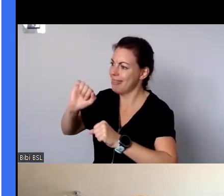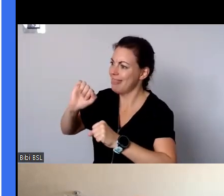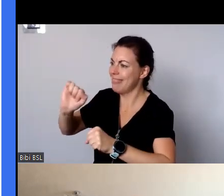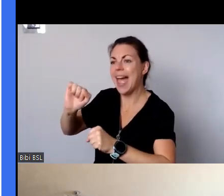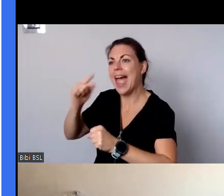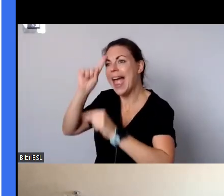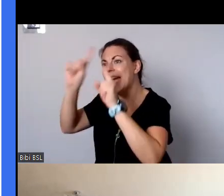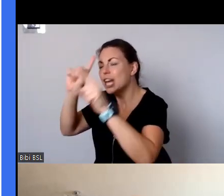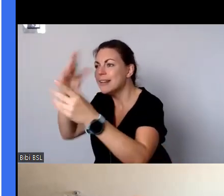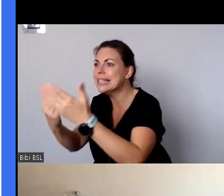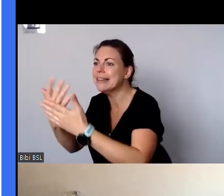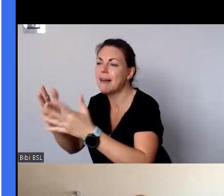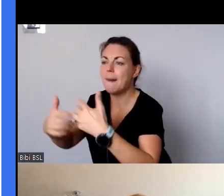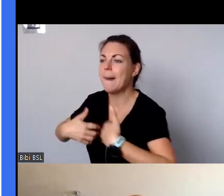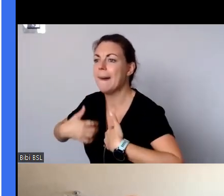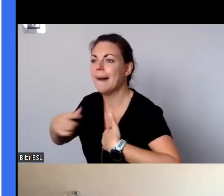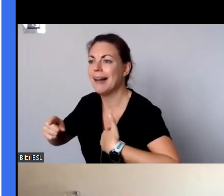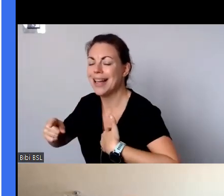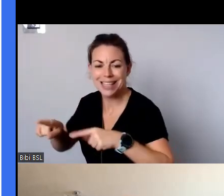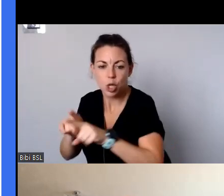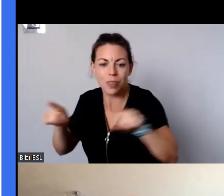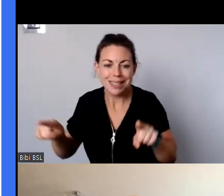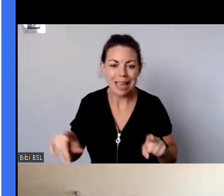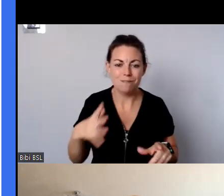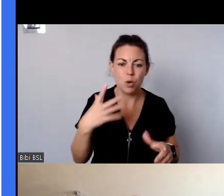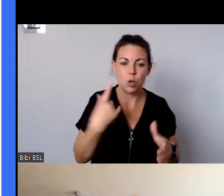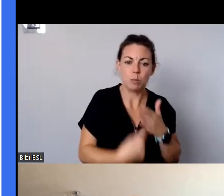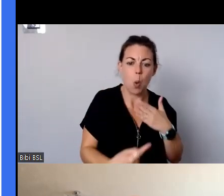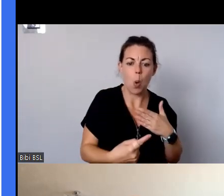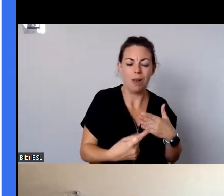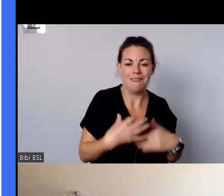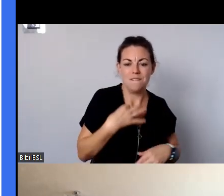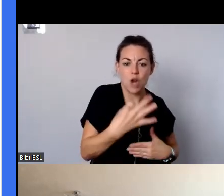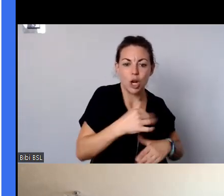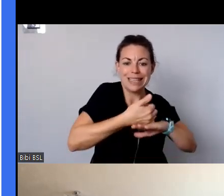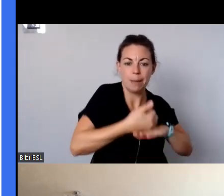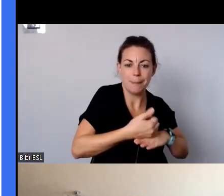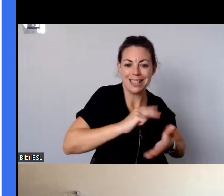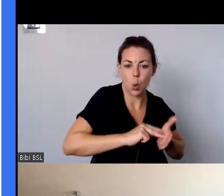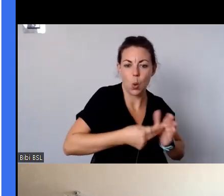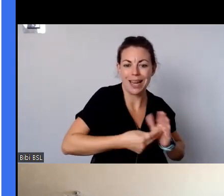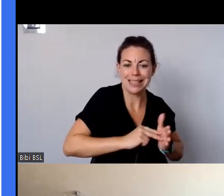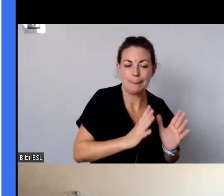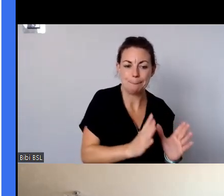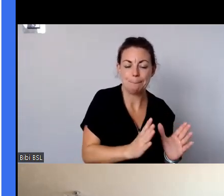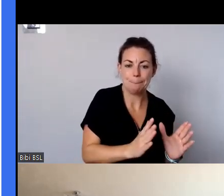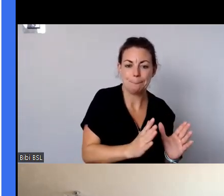for a smaller volunteer-led local museum. That small museum could be doing something